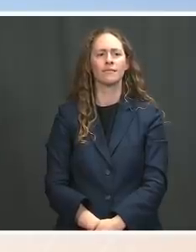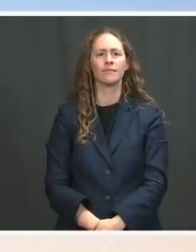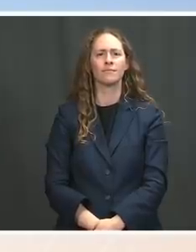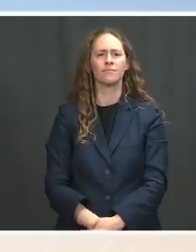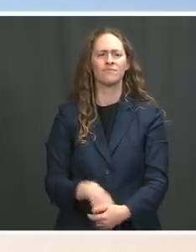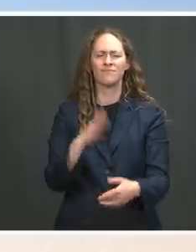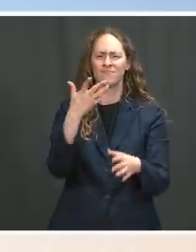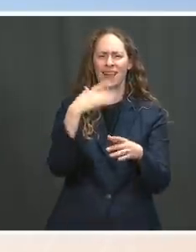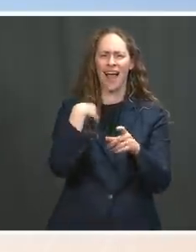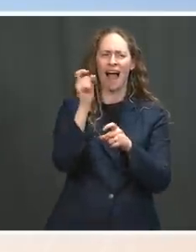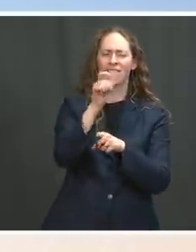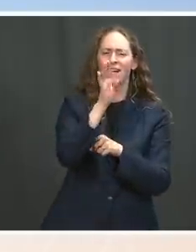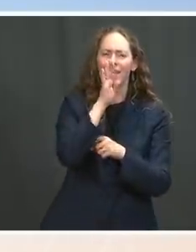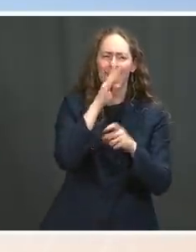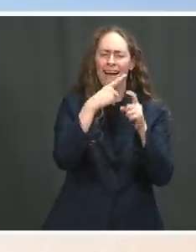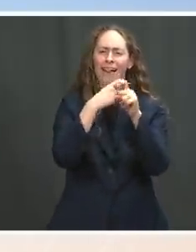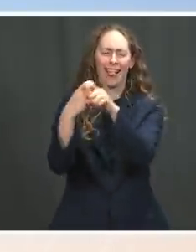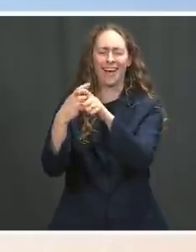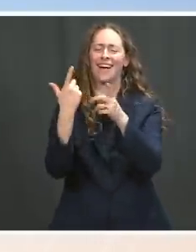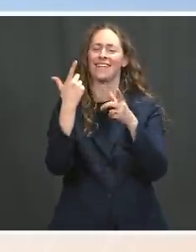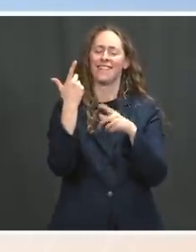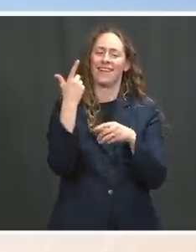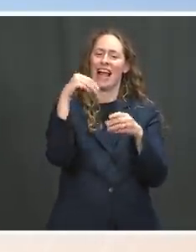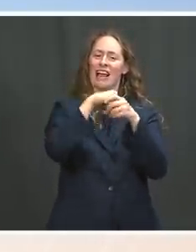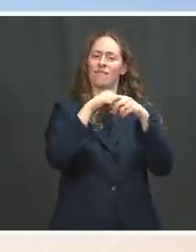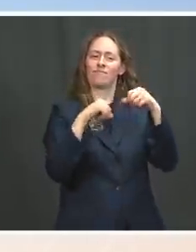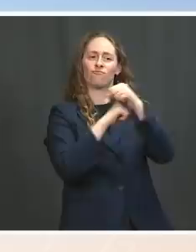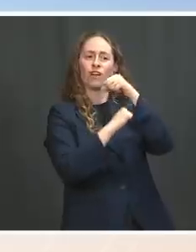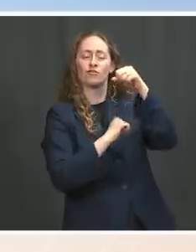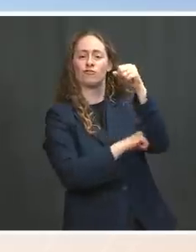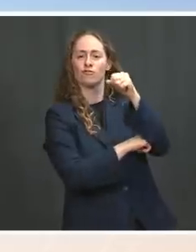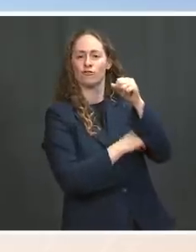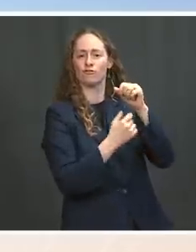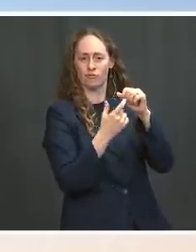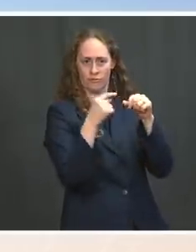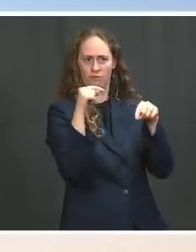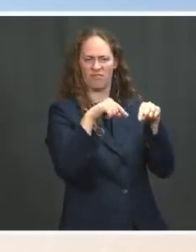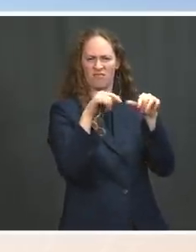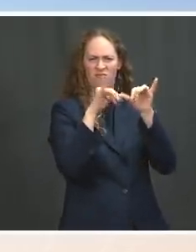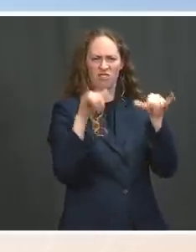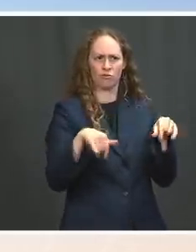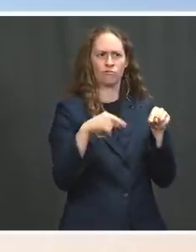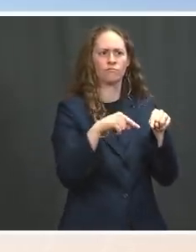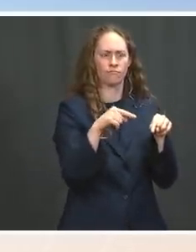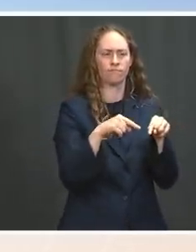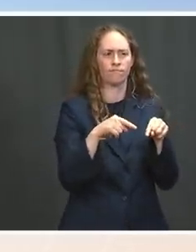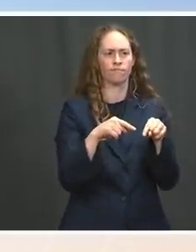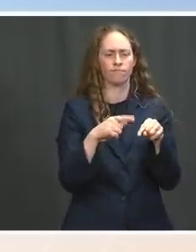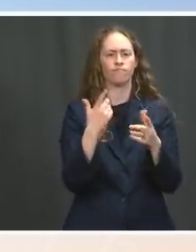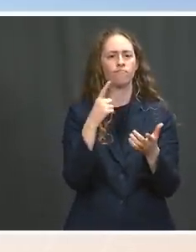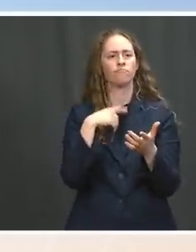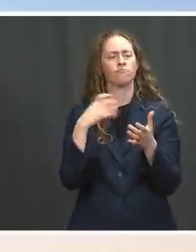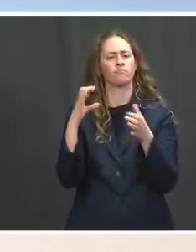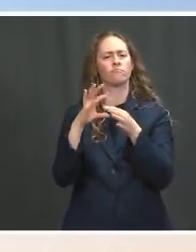modernizing our nation's infrastructure. As you well know, there's going to be a meeting tomorrow with Senator Capito and a number of Republican senators